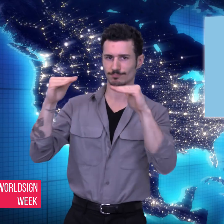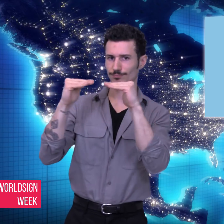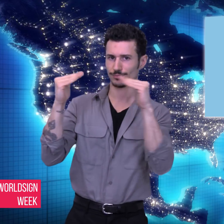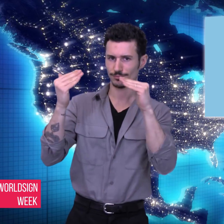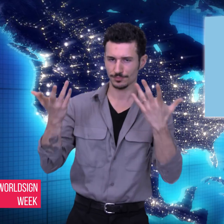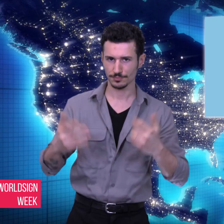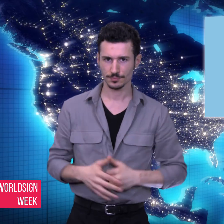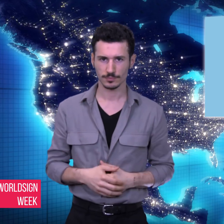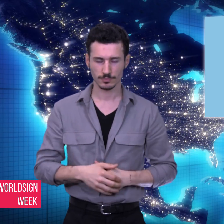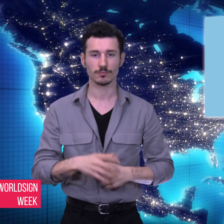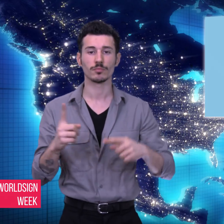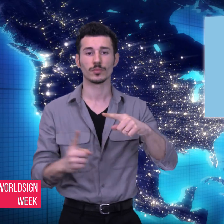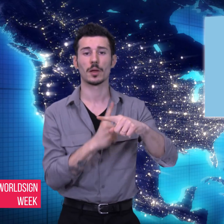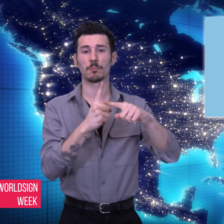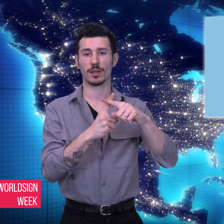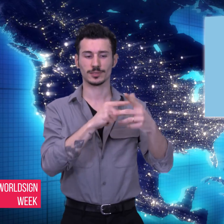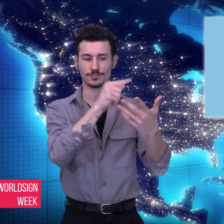as other inmates.